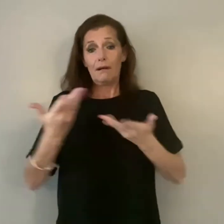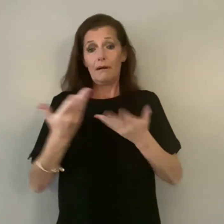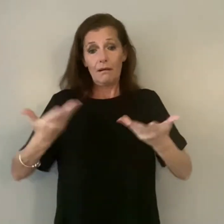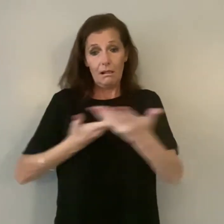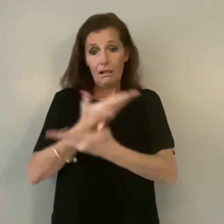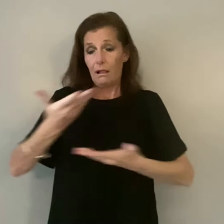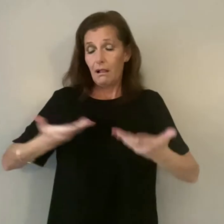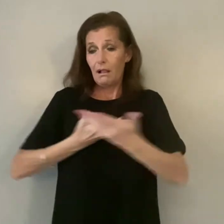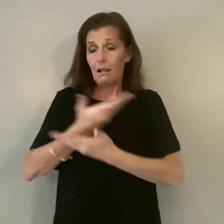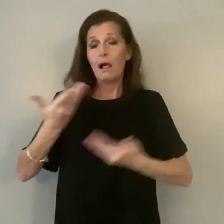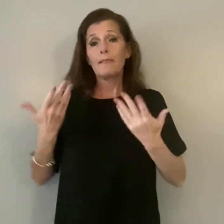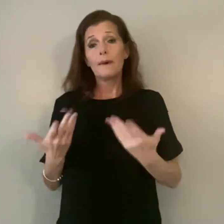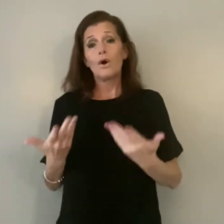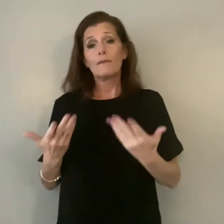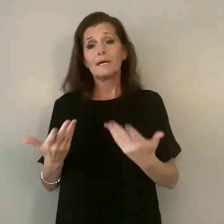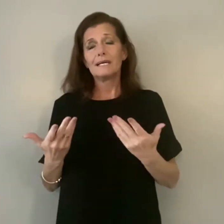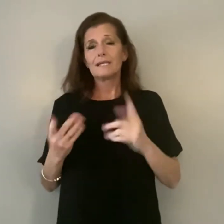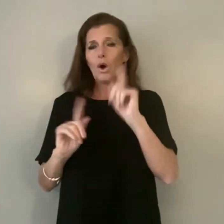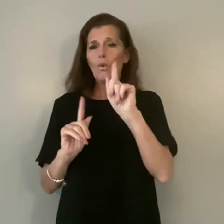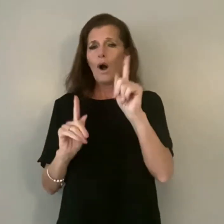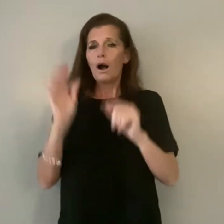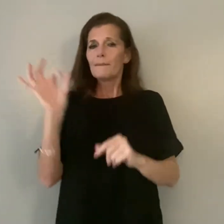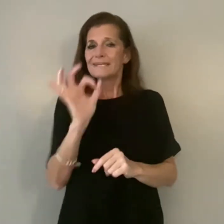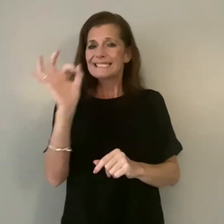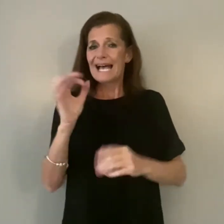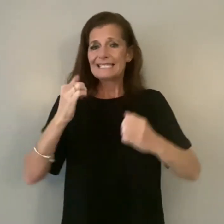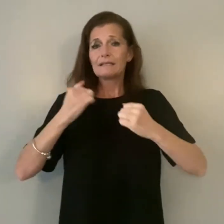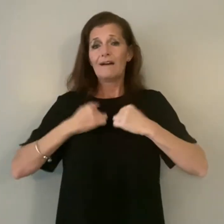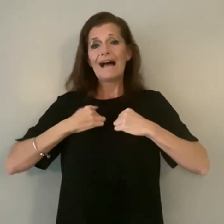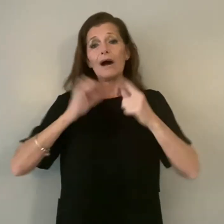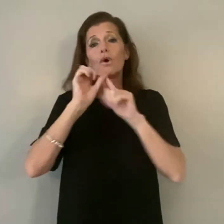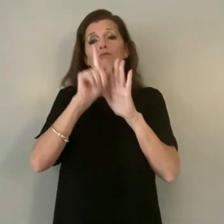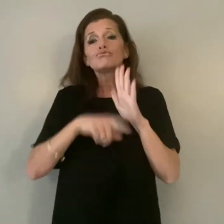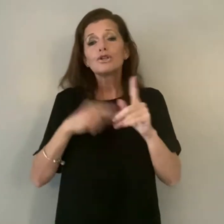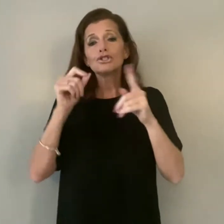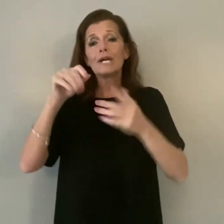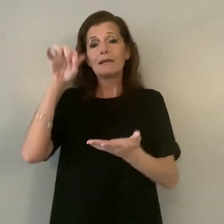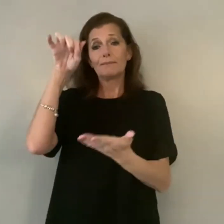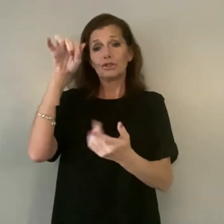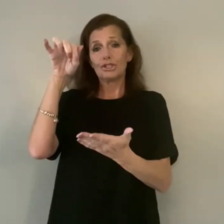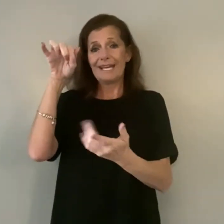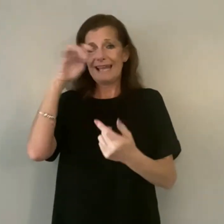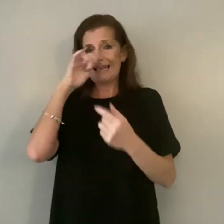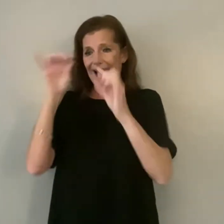a conversation we're having readily at the moment is what percentage of all of our project budgets,